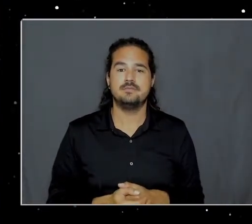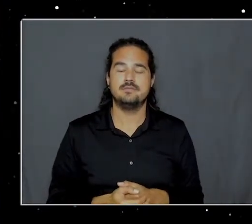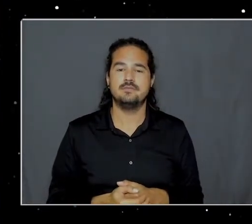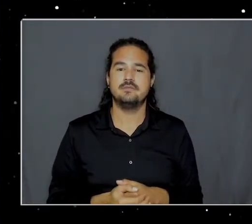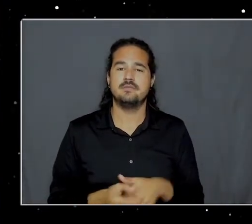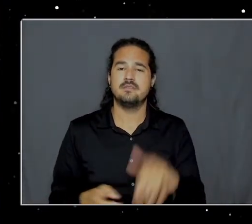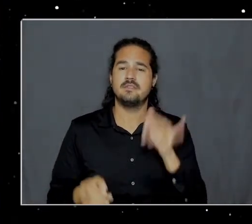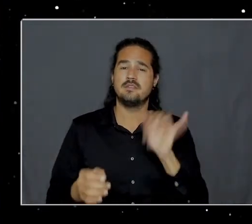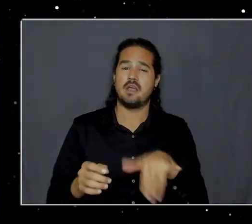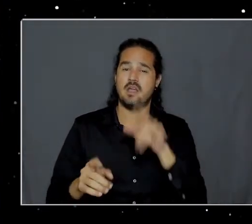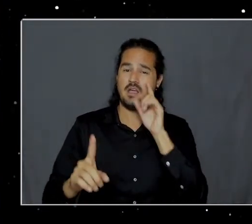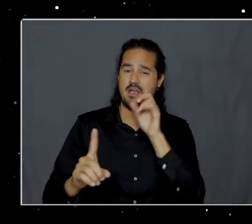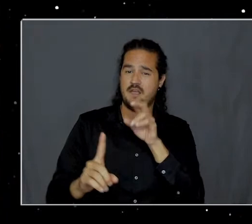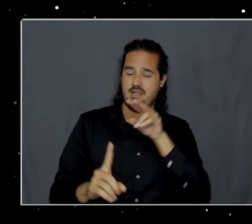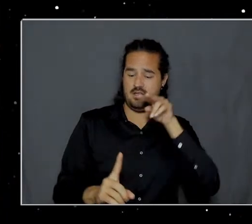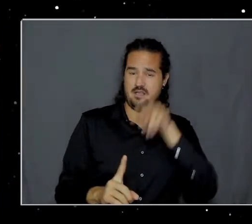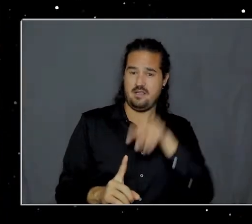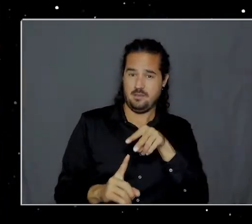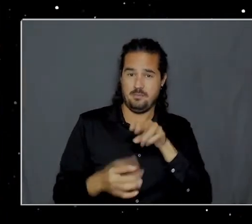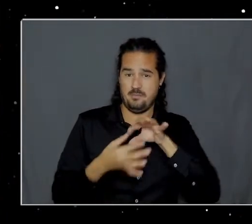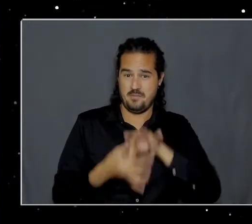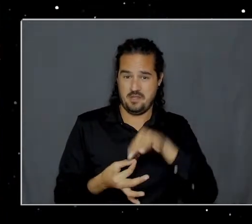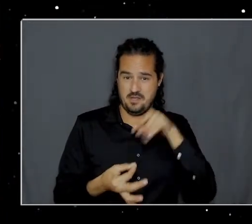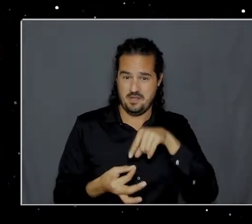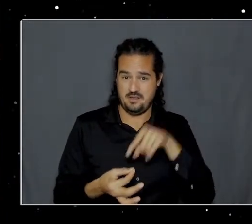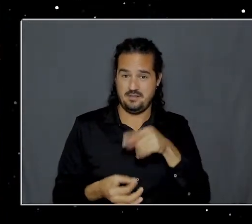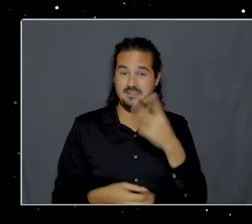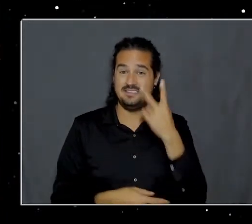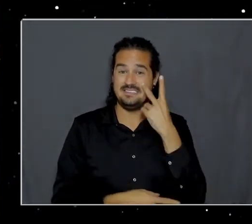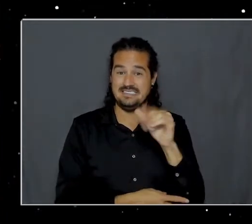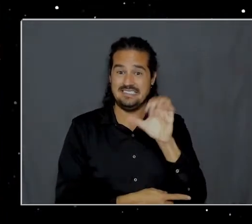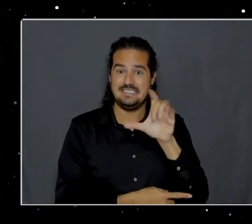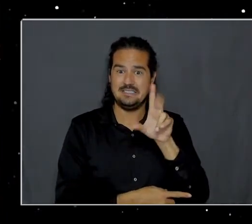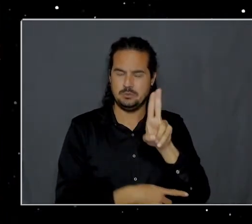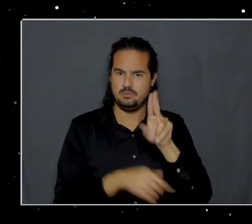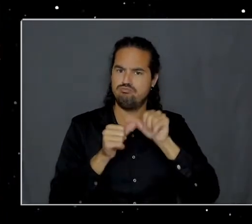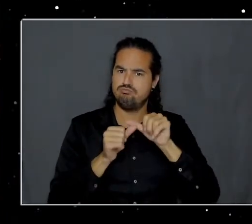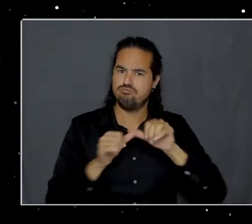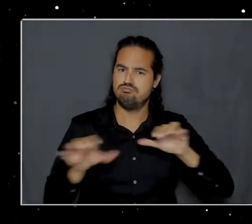THAT SENSE OF BELONGING, THAT